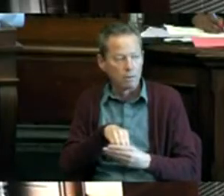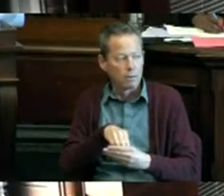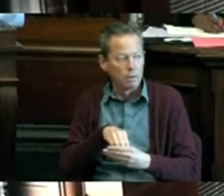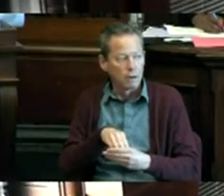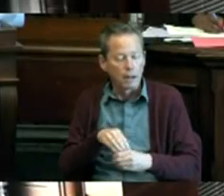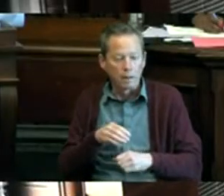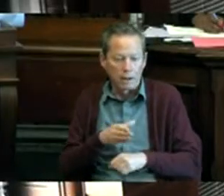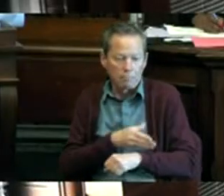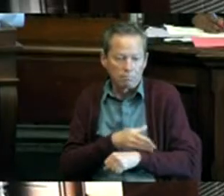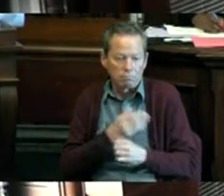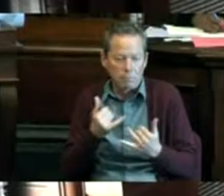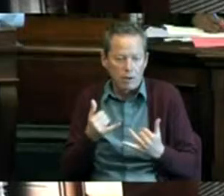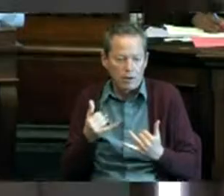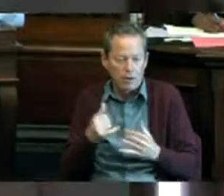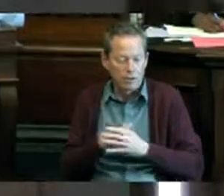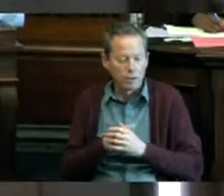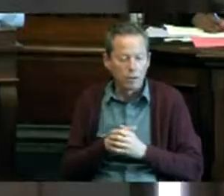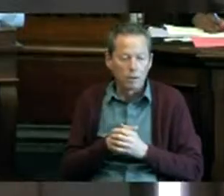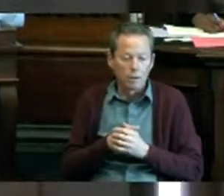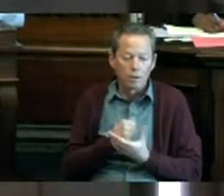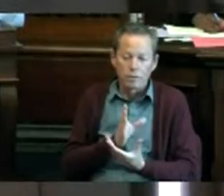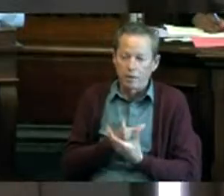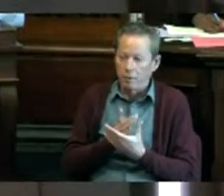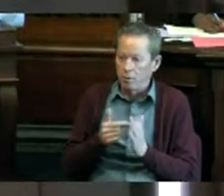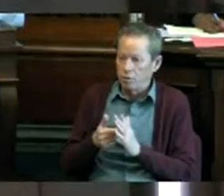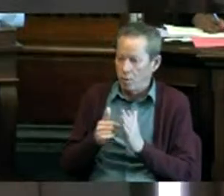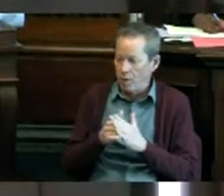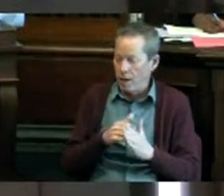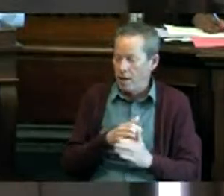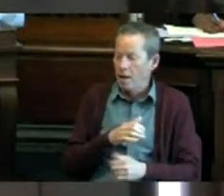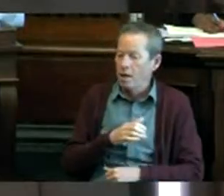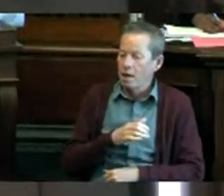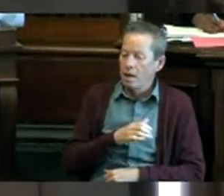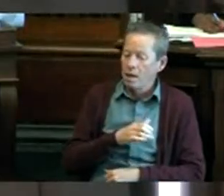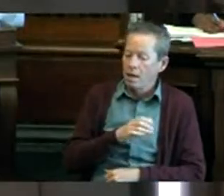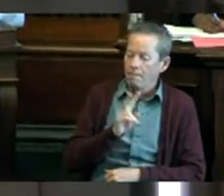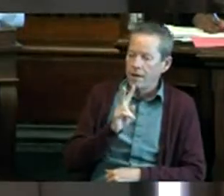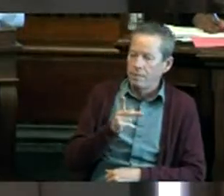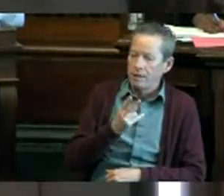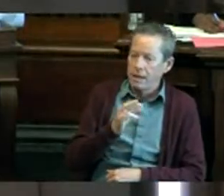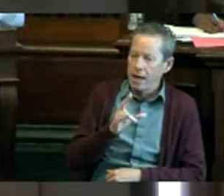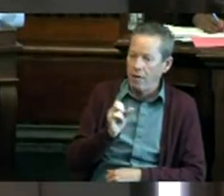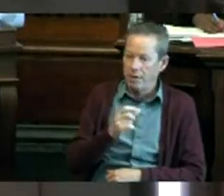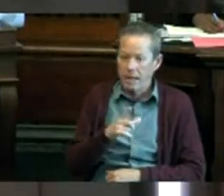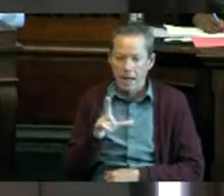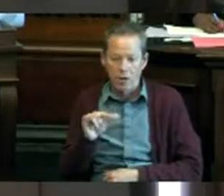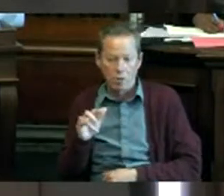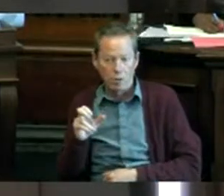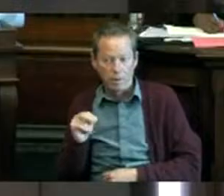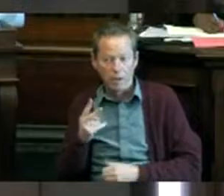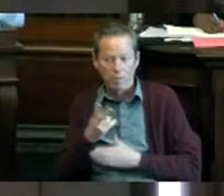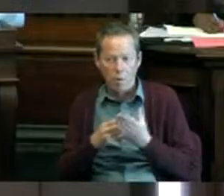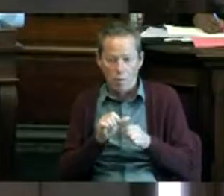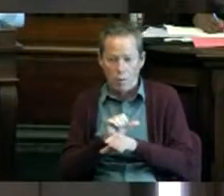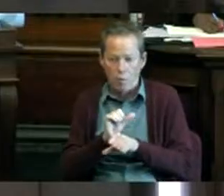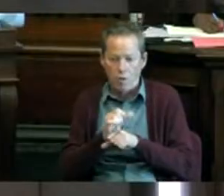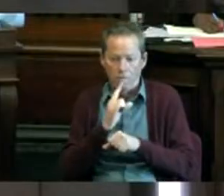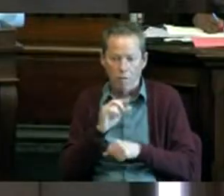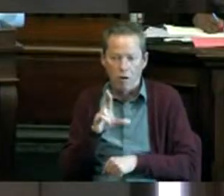participate in discussion. Yep. Because they're not directly involved in the modernization project. Okay. So let the record